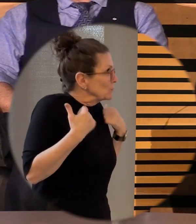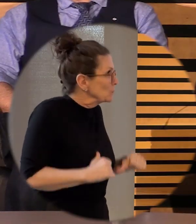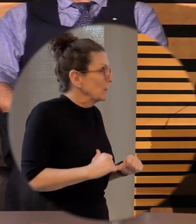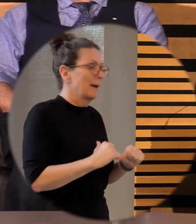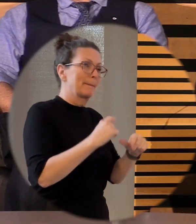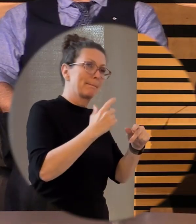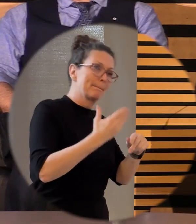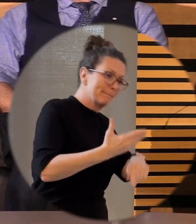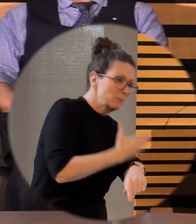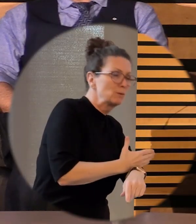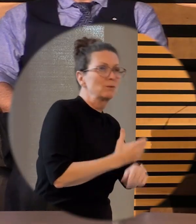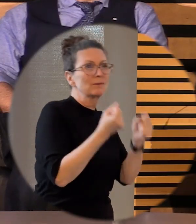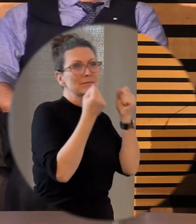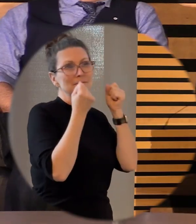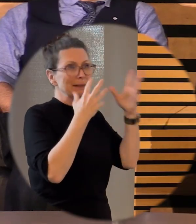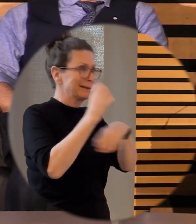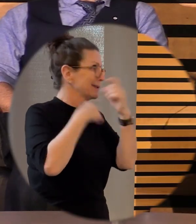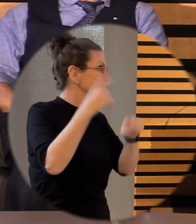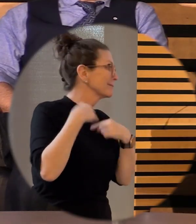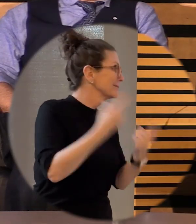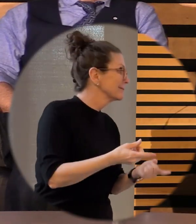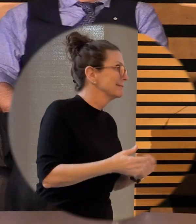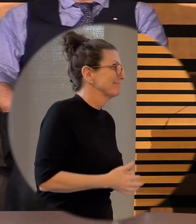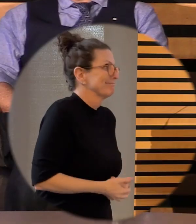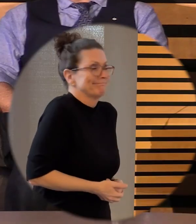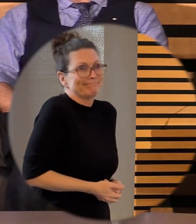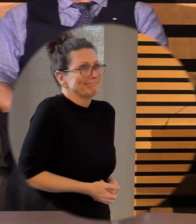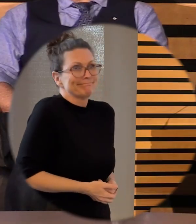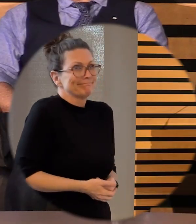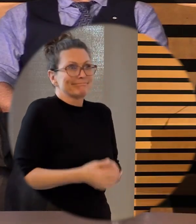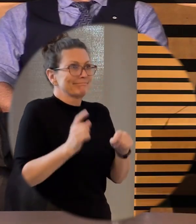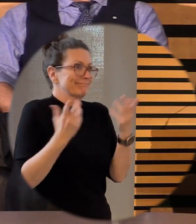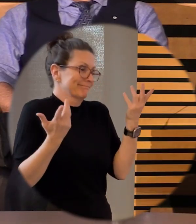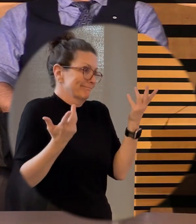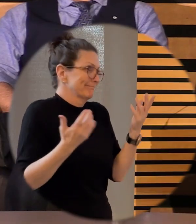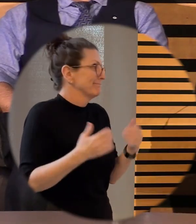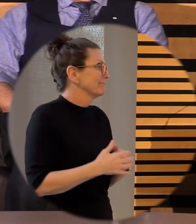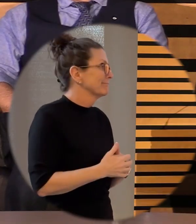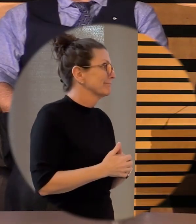work on this for a long time. Article 8 in the UN is awareness waiting awareness raising. And